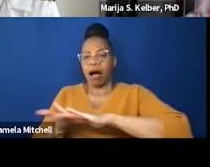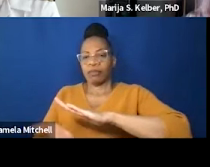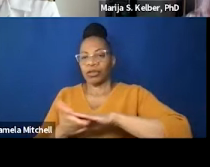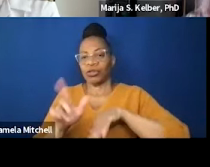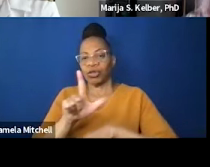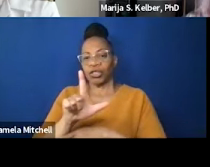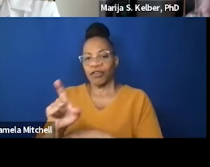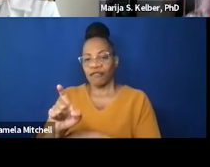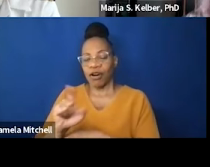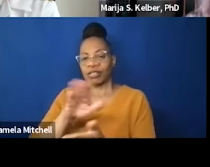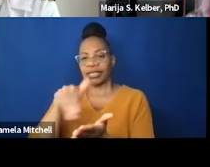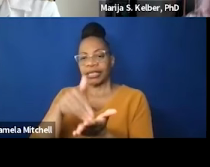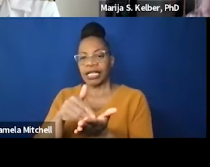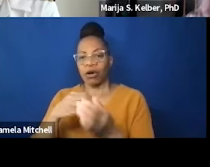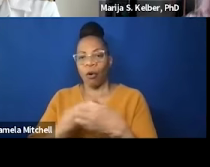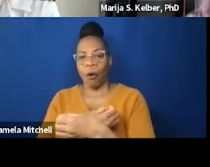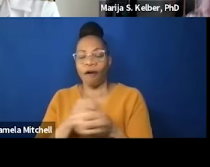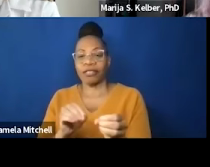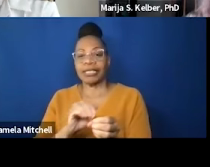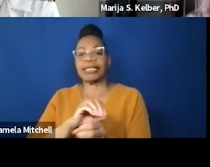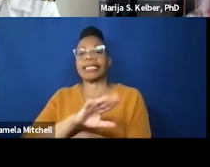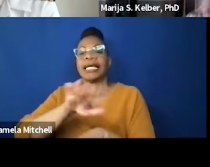as a Fellow in the International Career Advancement Program.